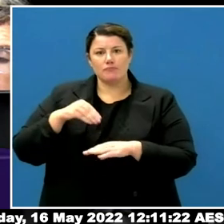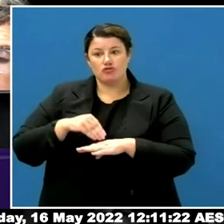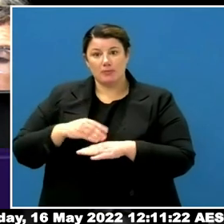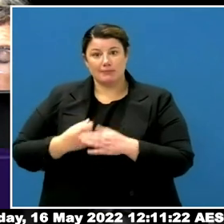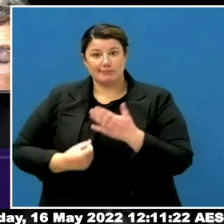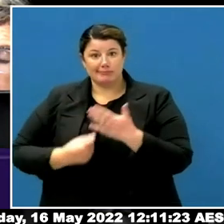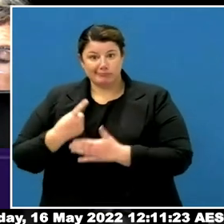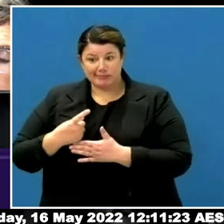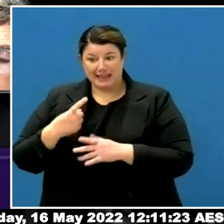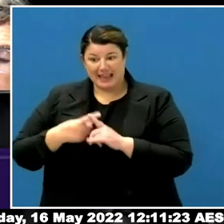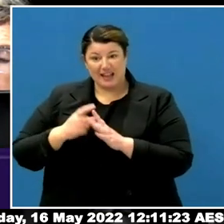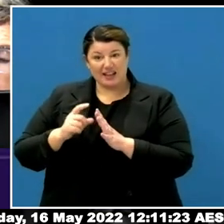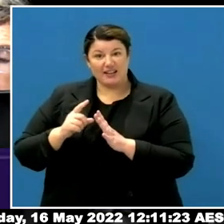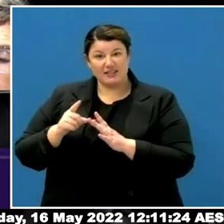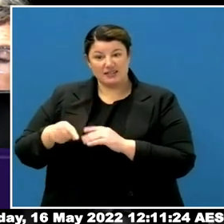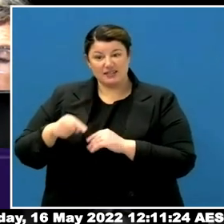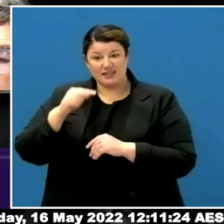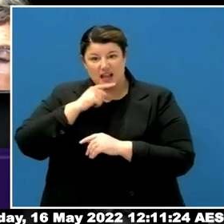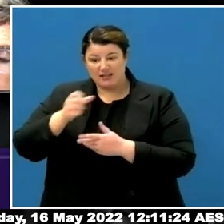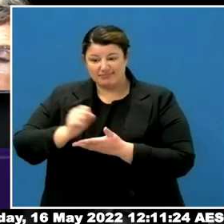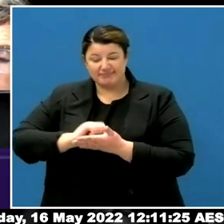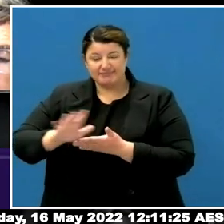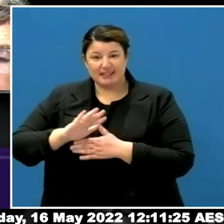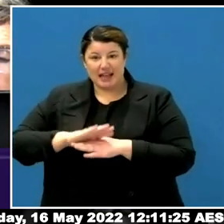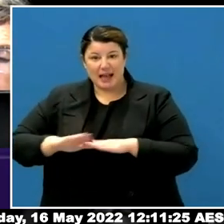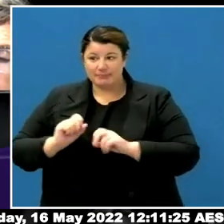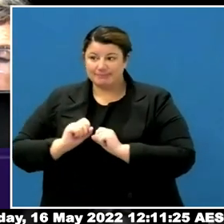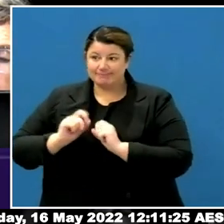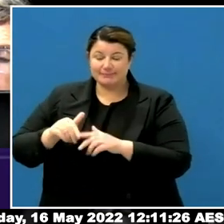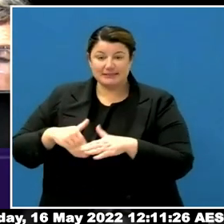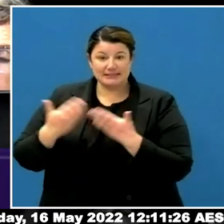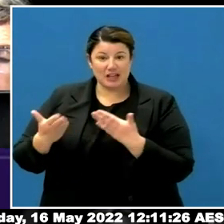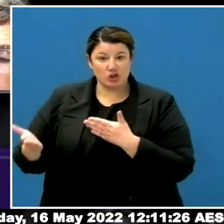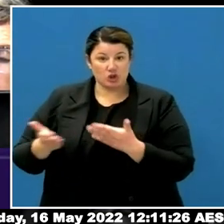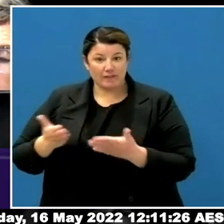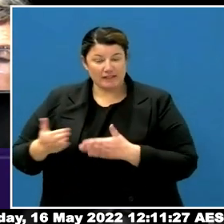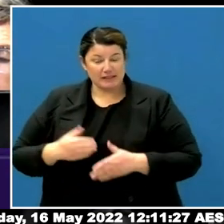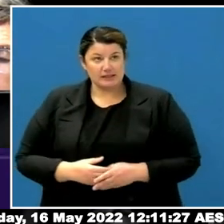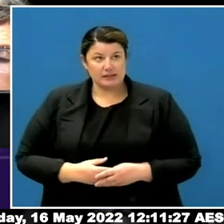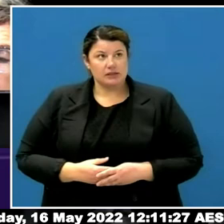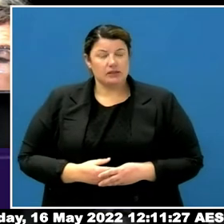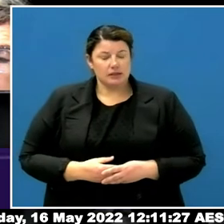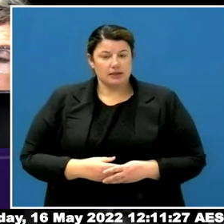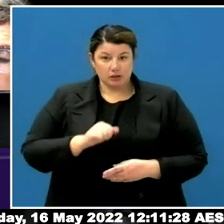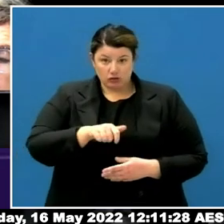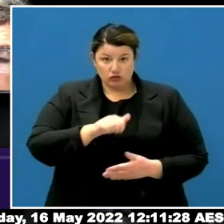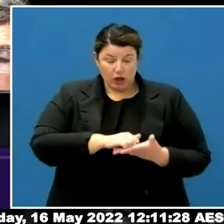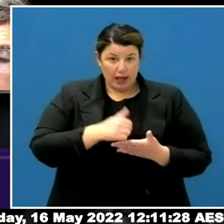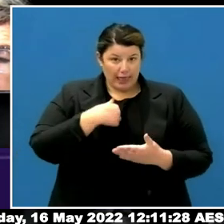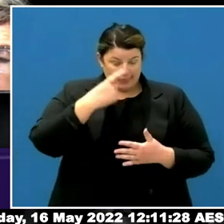How long was Jason suspended for, do you remember? I think it was three days. And you had to go and have a meeting?